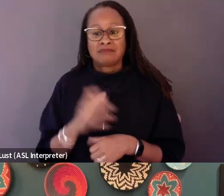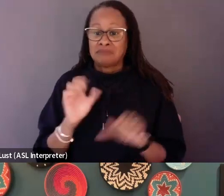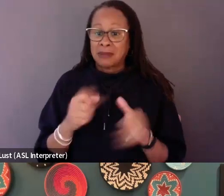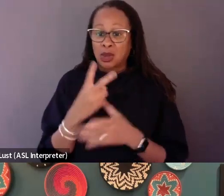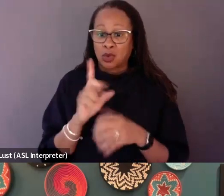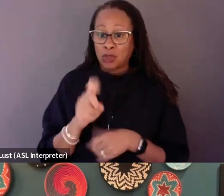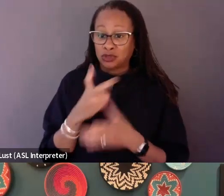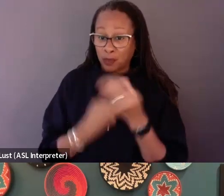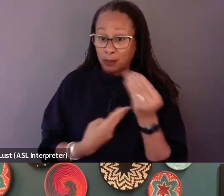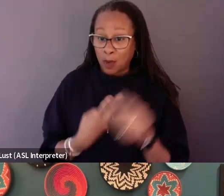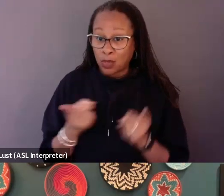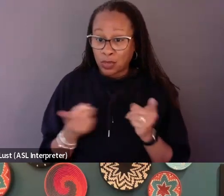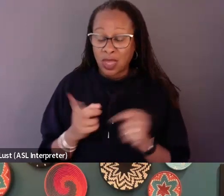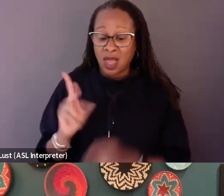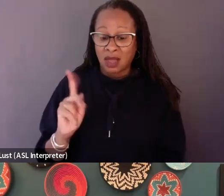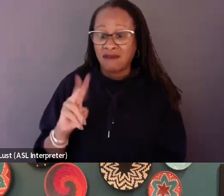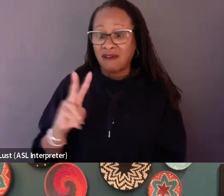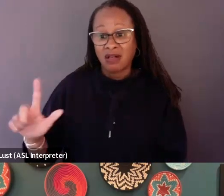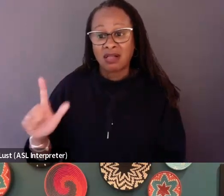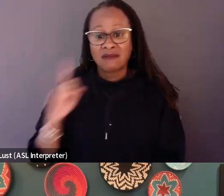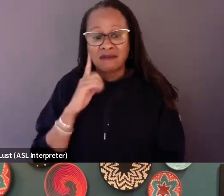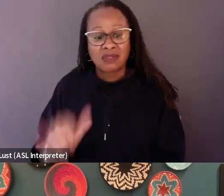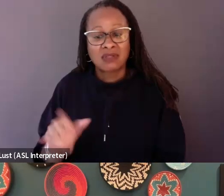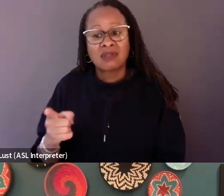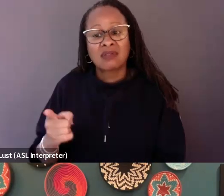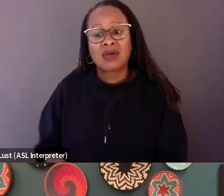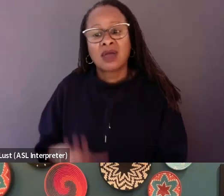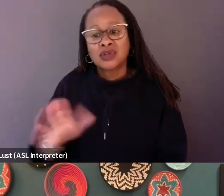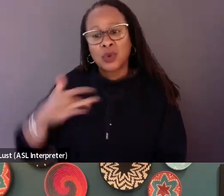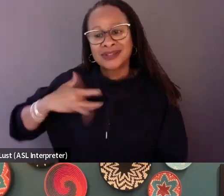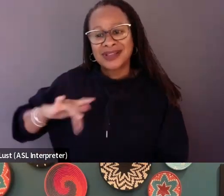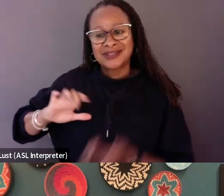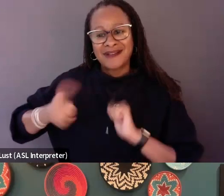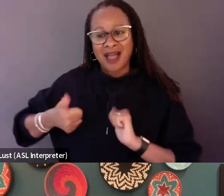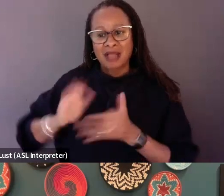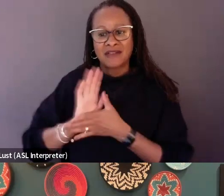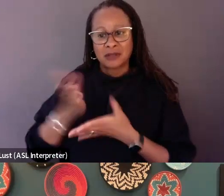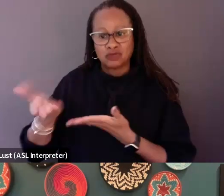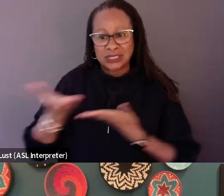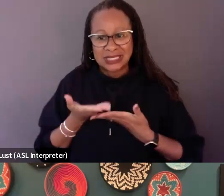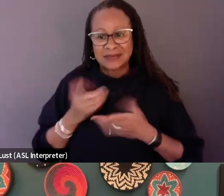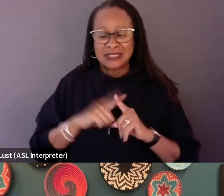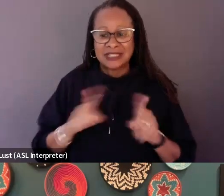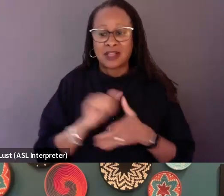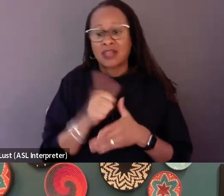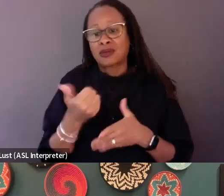but Koval, your sense of how the film has been received differently in other parts of the globe.